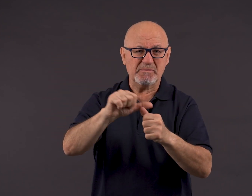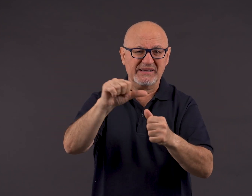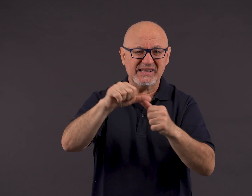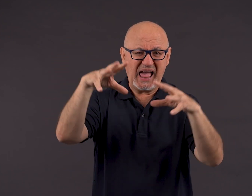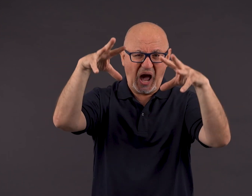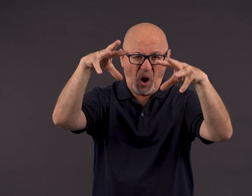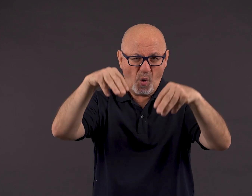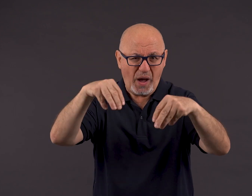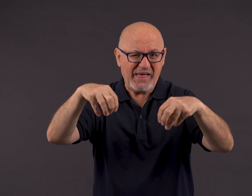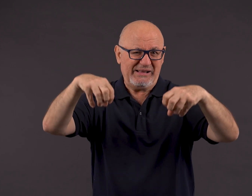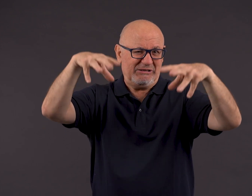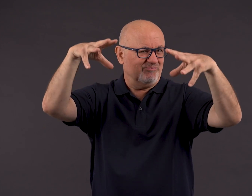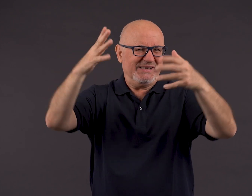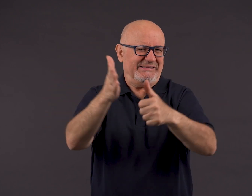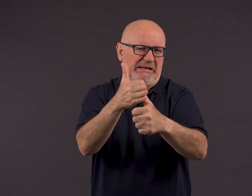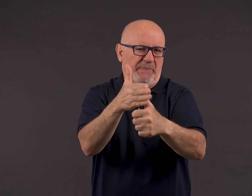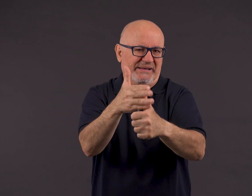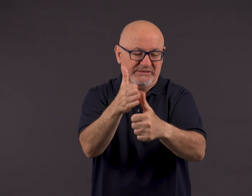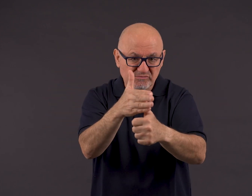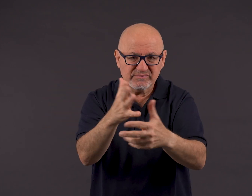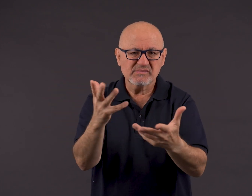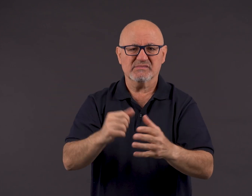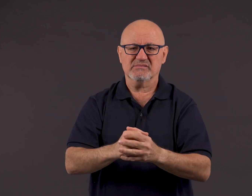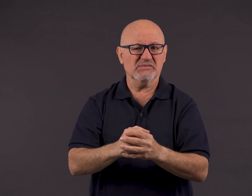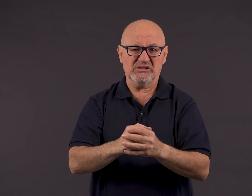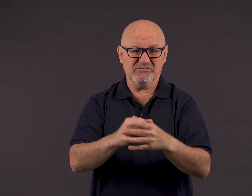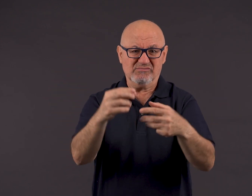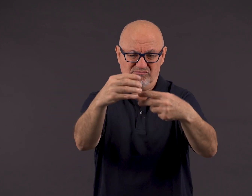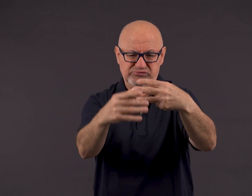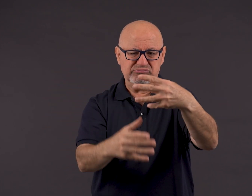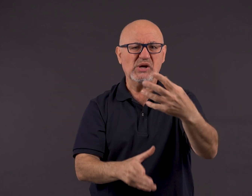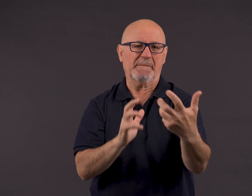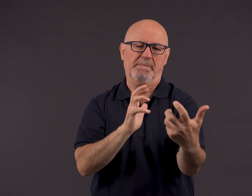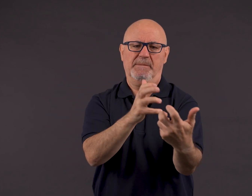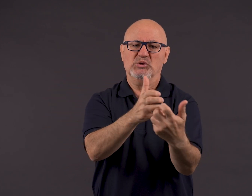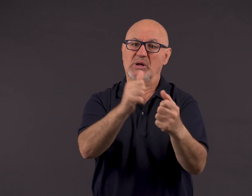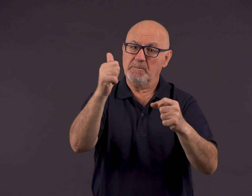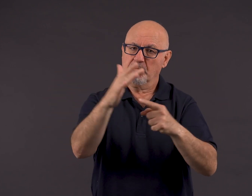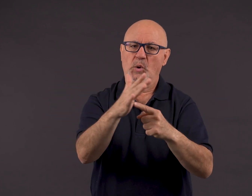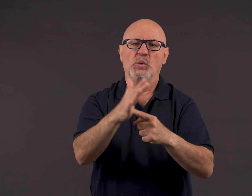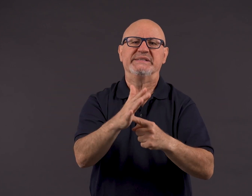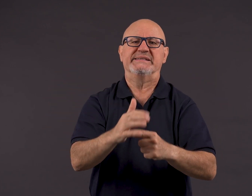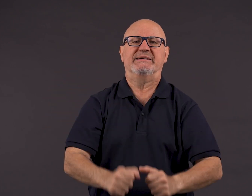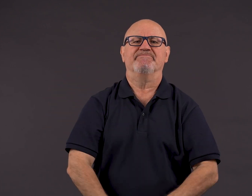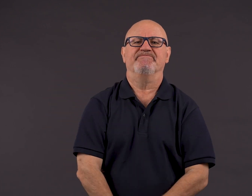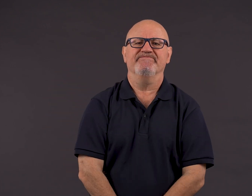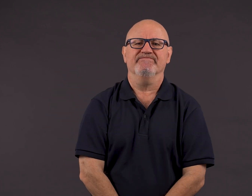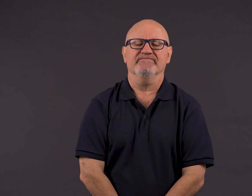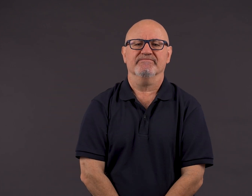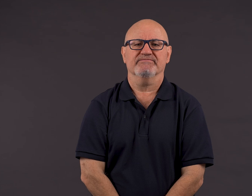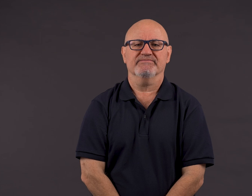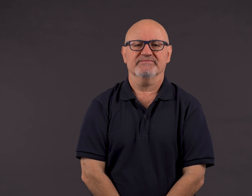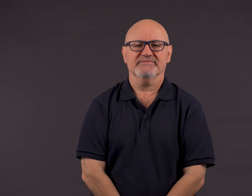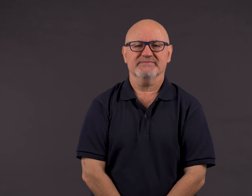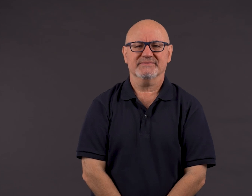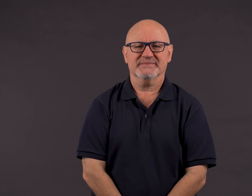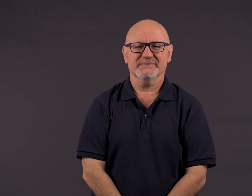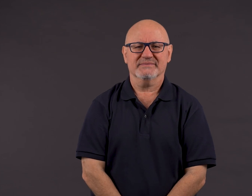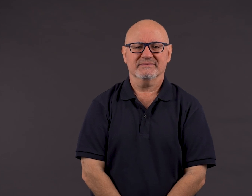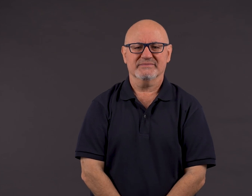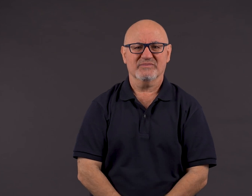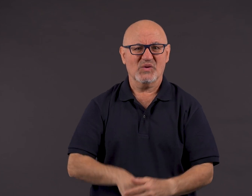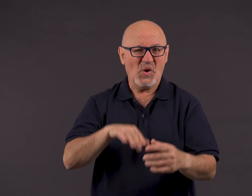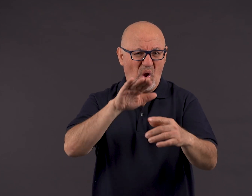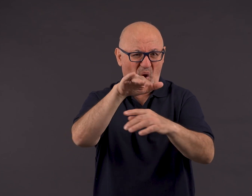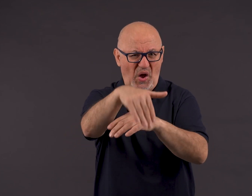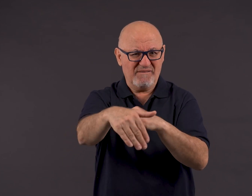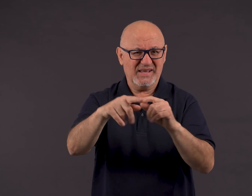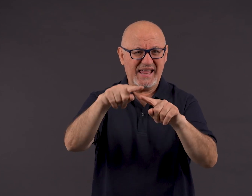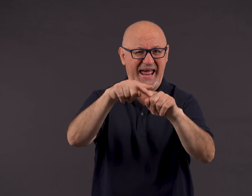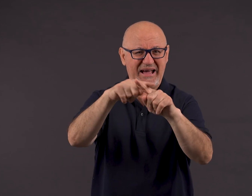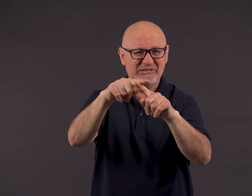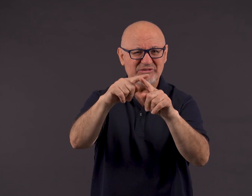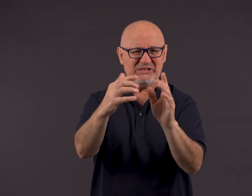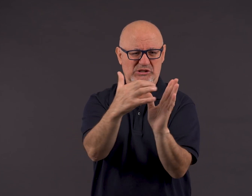and lighting may need to be soft or bright depending on the situation. For written or